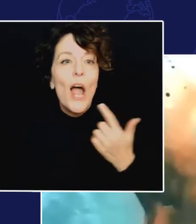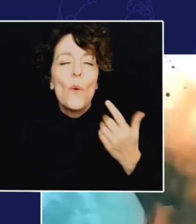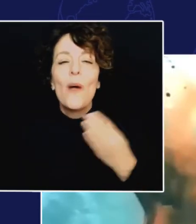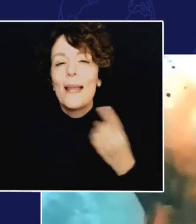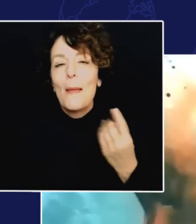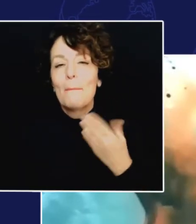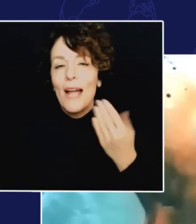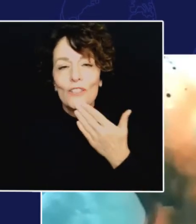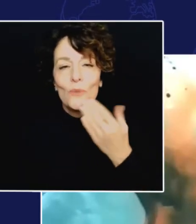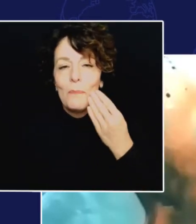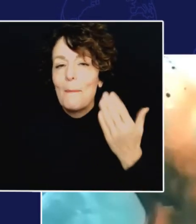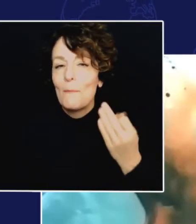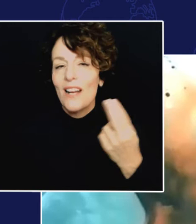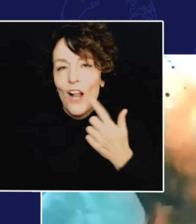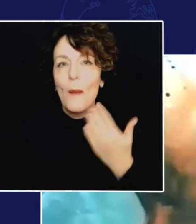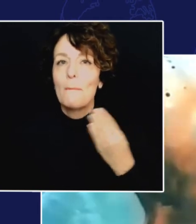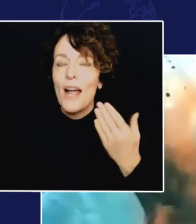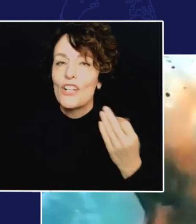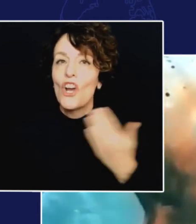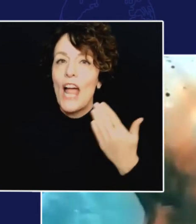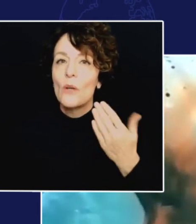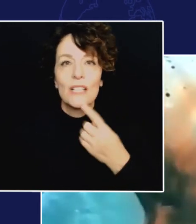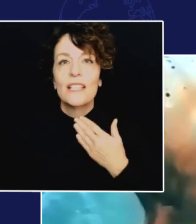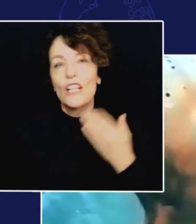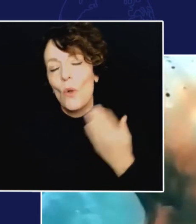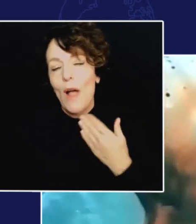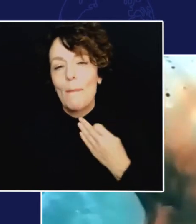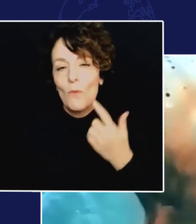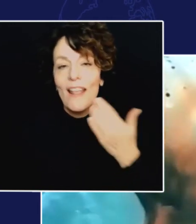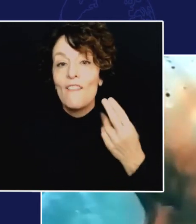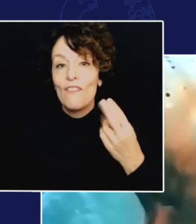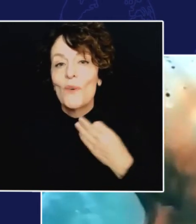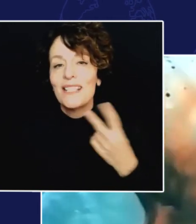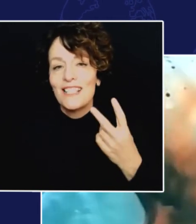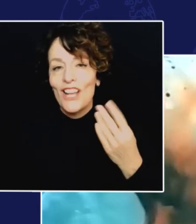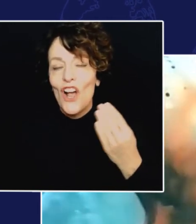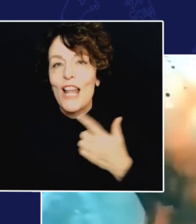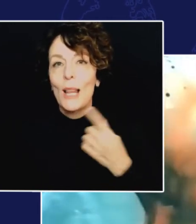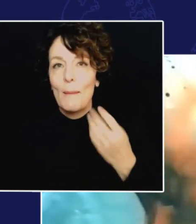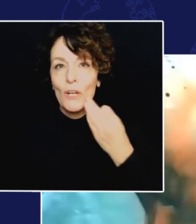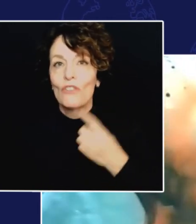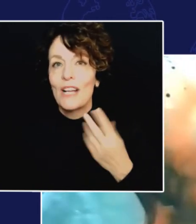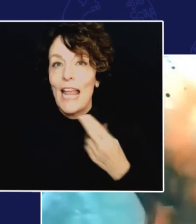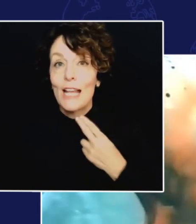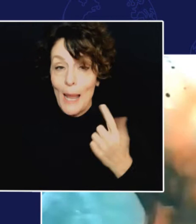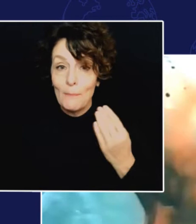I wanted mine to be more color. Mine are out today so I'm really focusing on lipreading and captions.